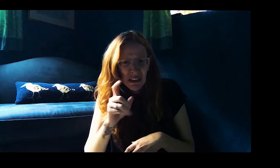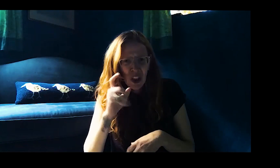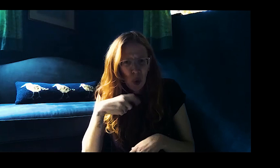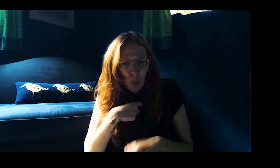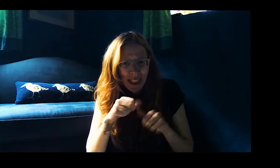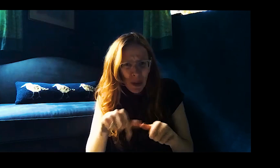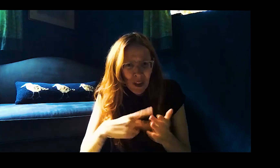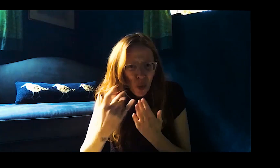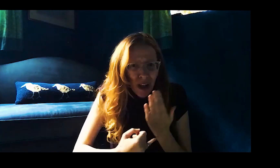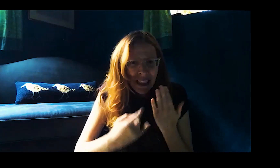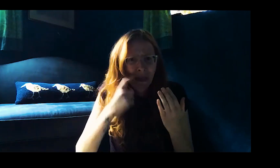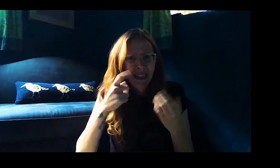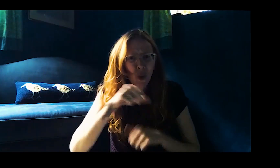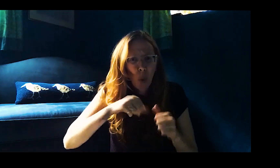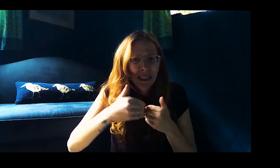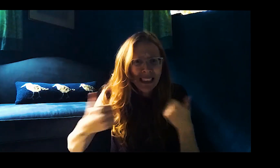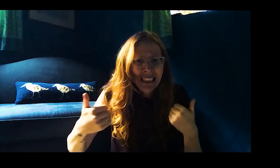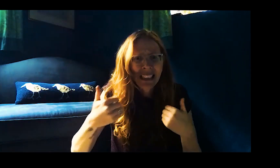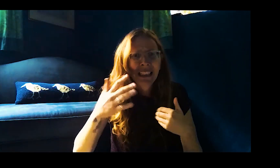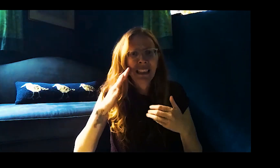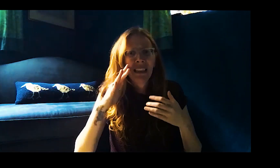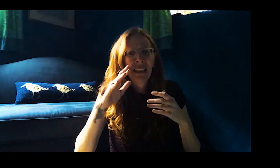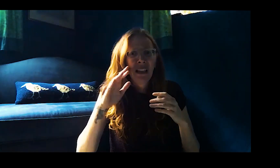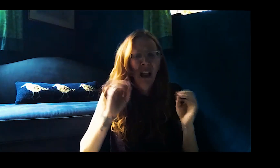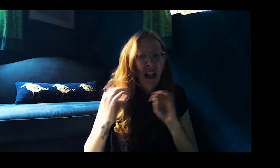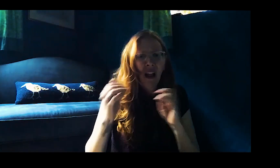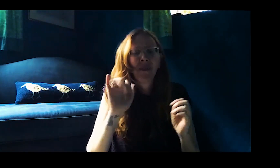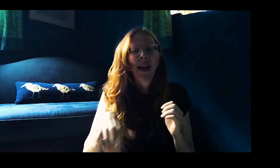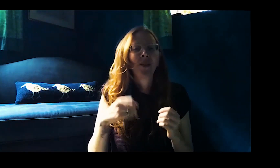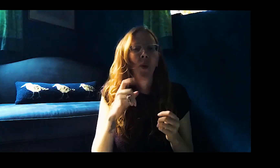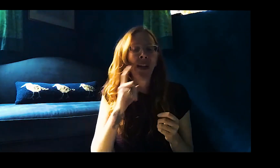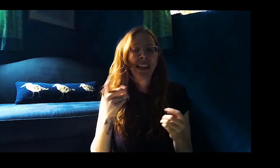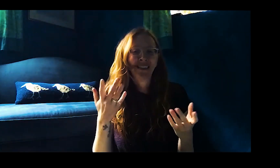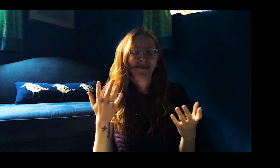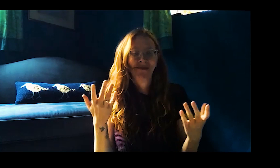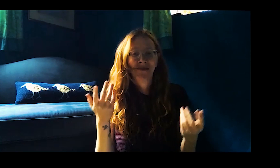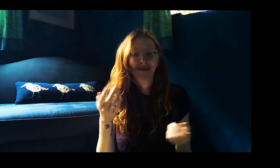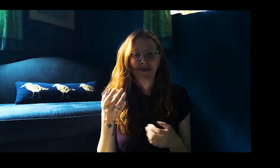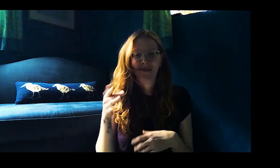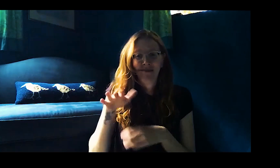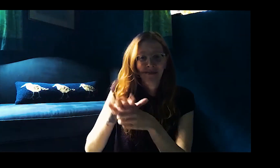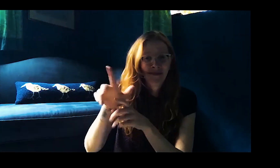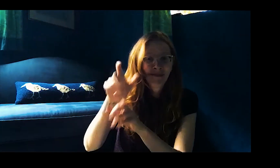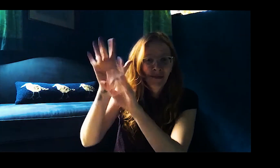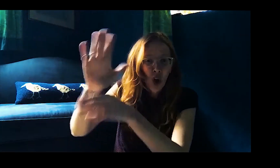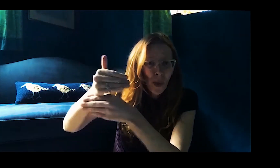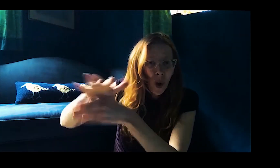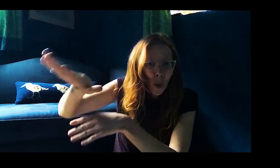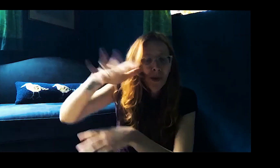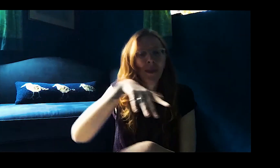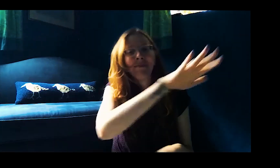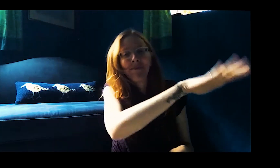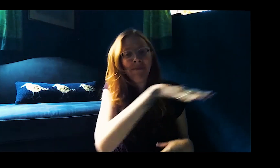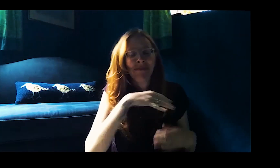the hashtag - the in between us, and we kind of became a community of working together,